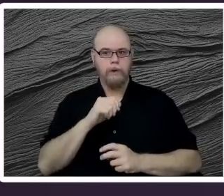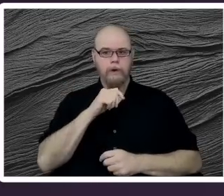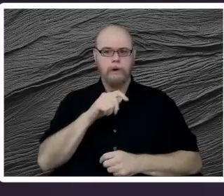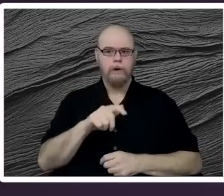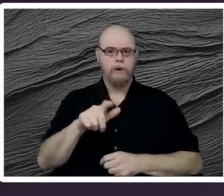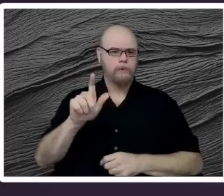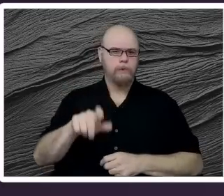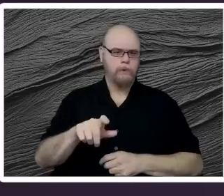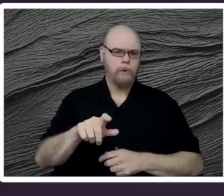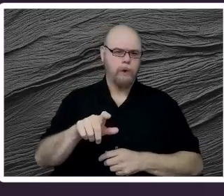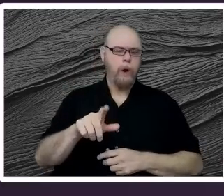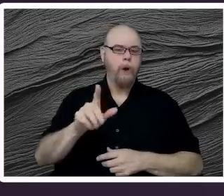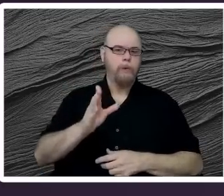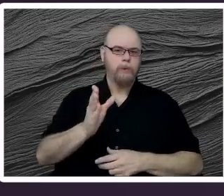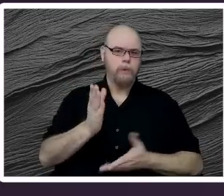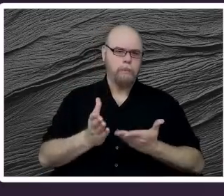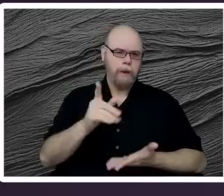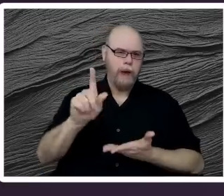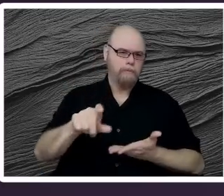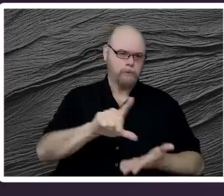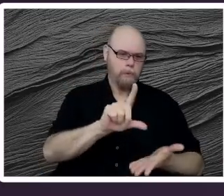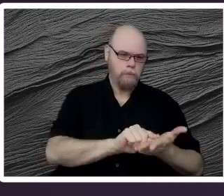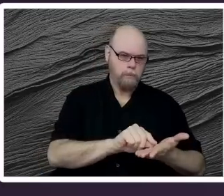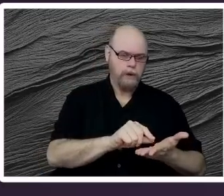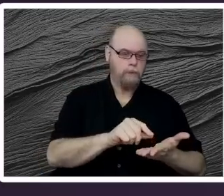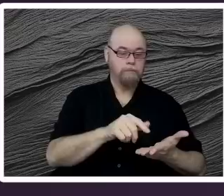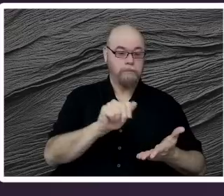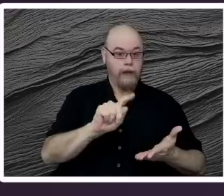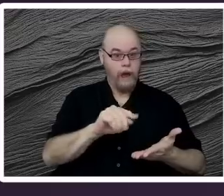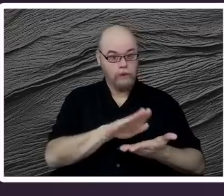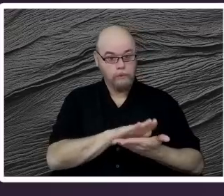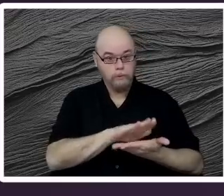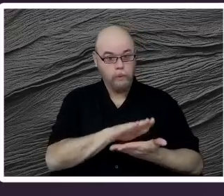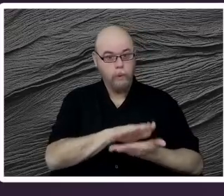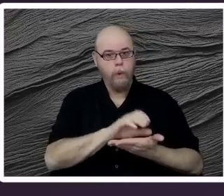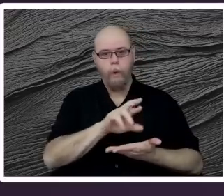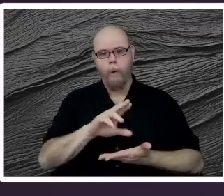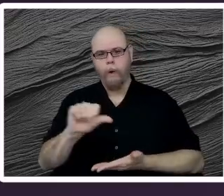whether that's at your school or have them printed by a company. And unfortunately, that's something